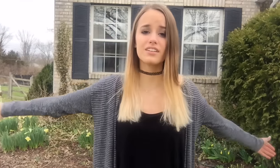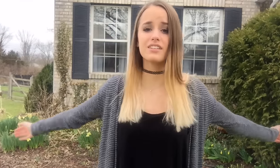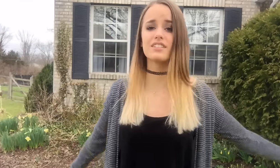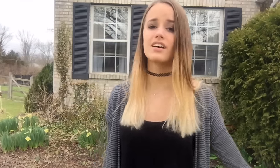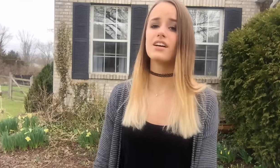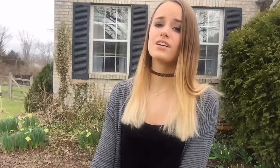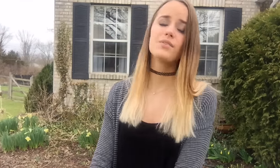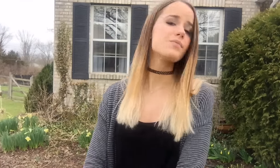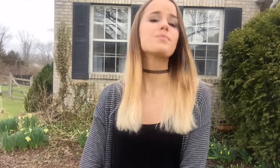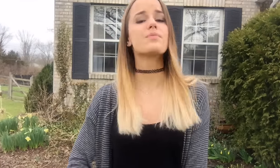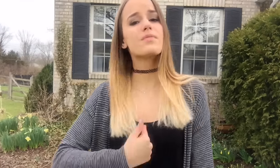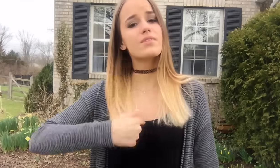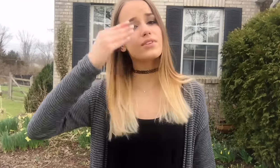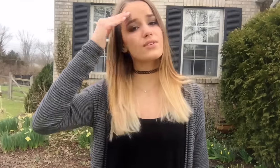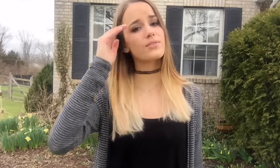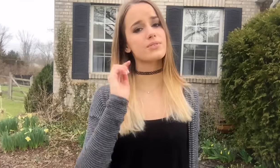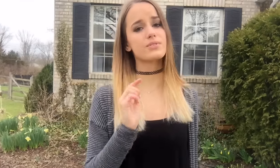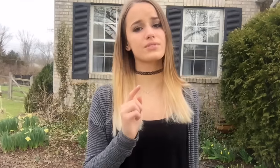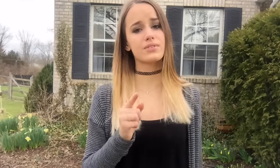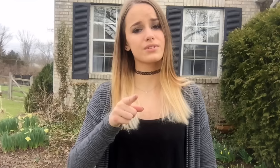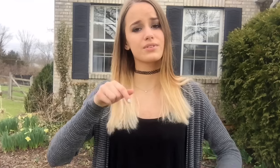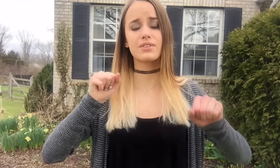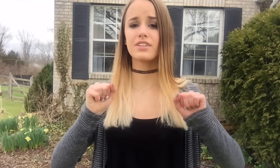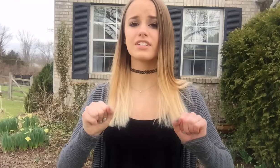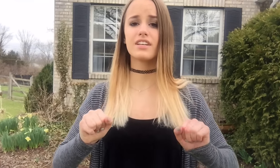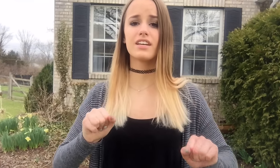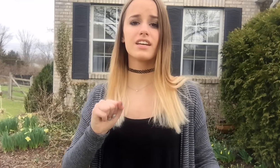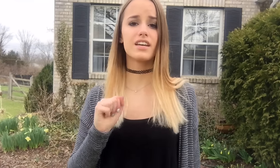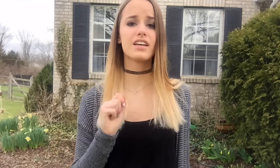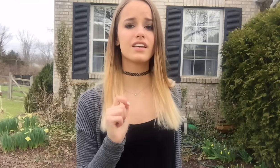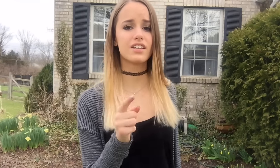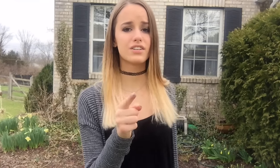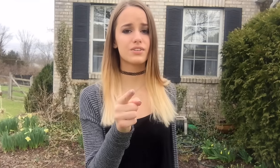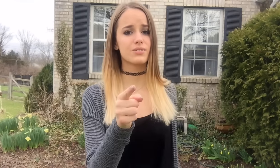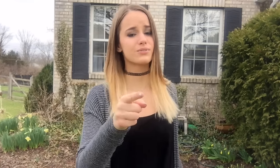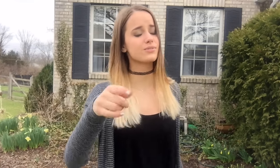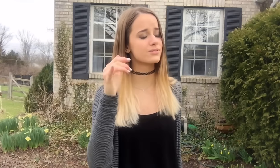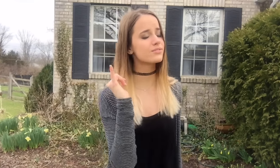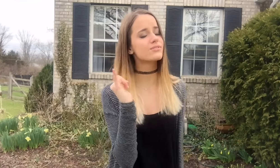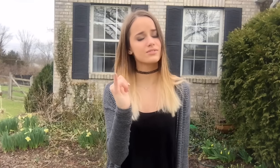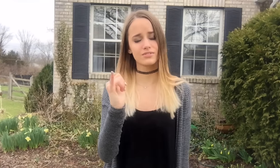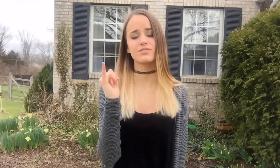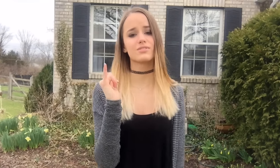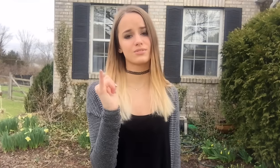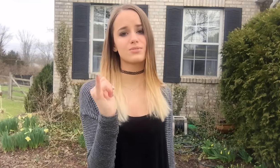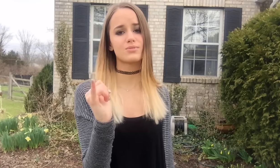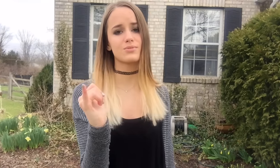And I know you can And you do too